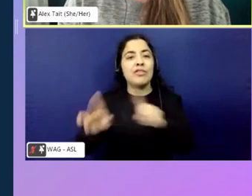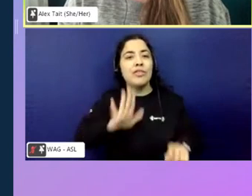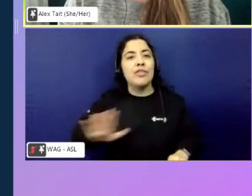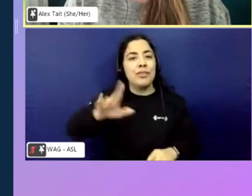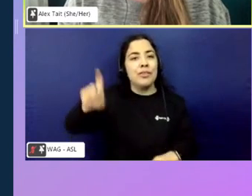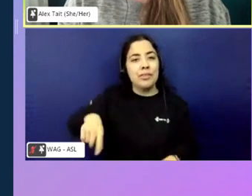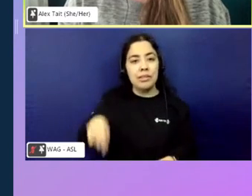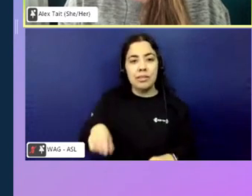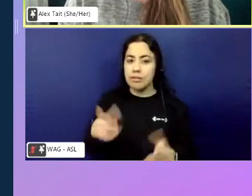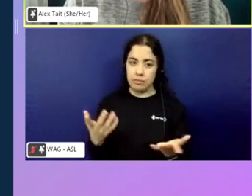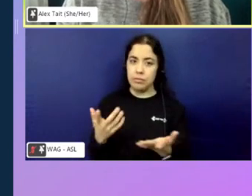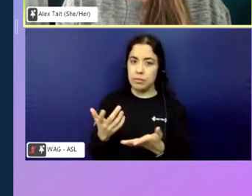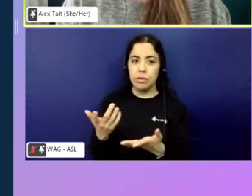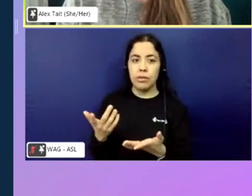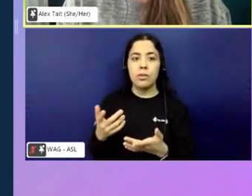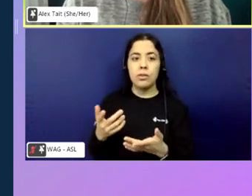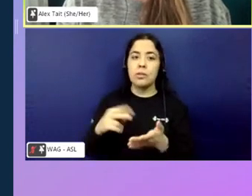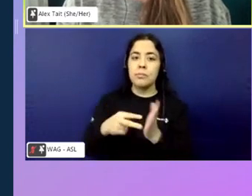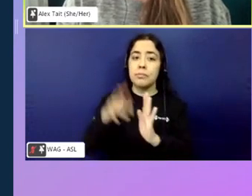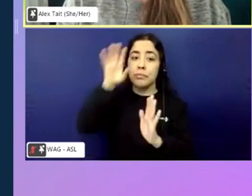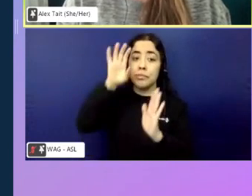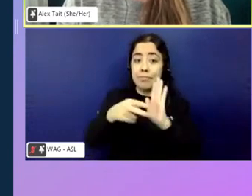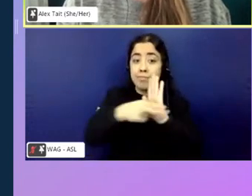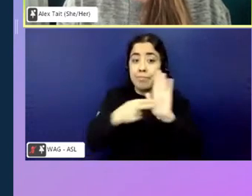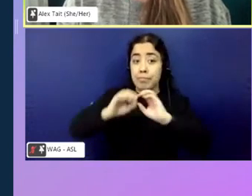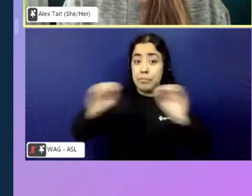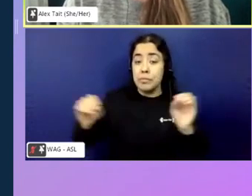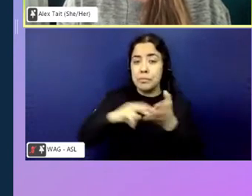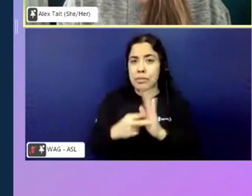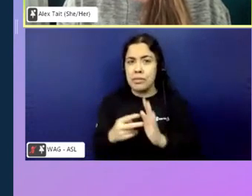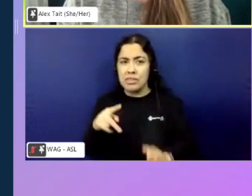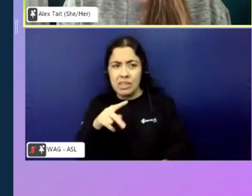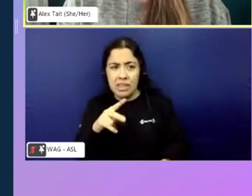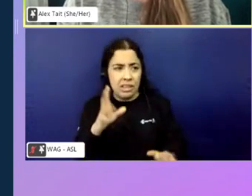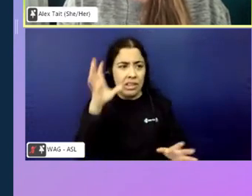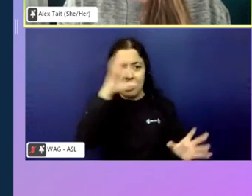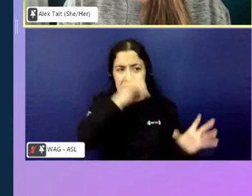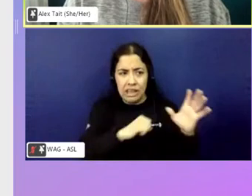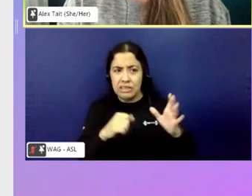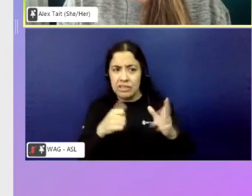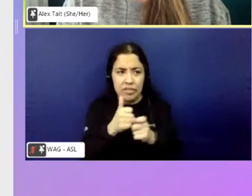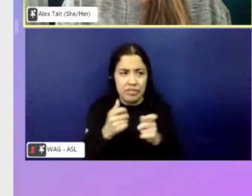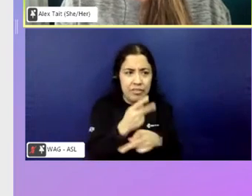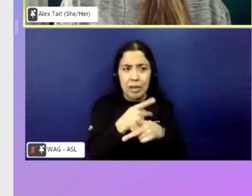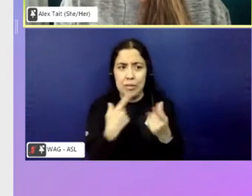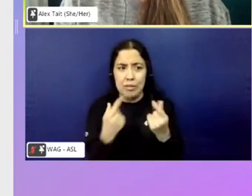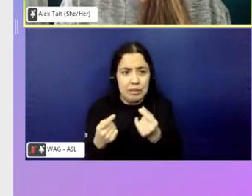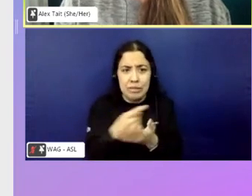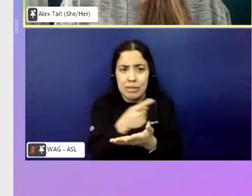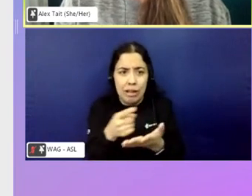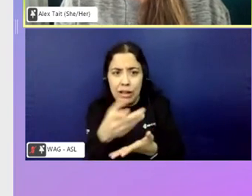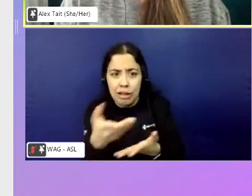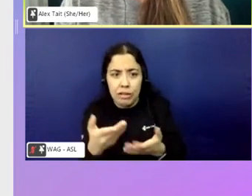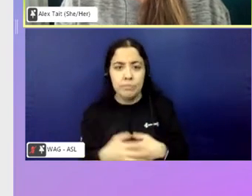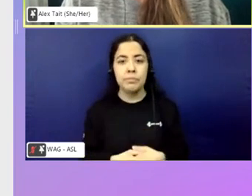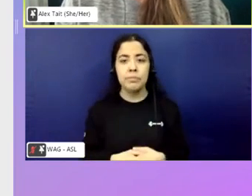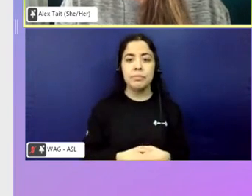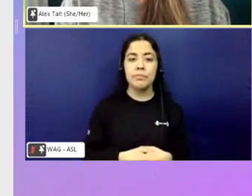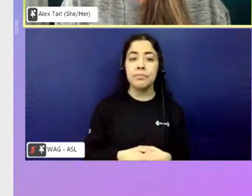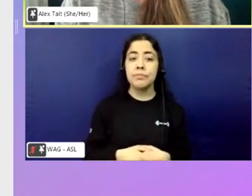references for your cute icons. Help everyone out and include words that make the functionality clear. Graphics